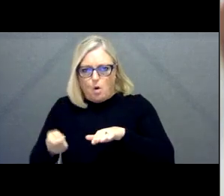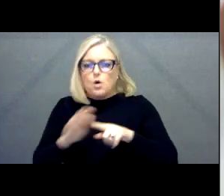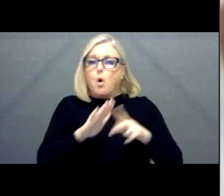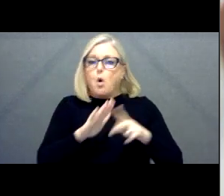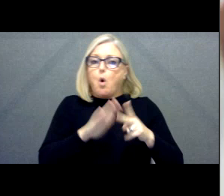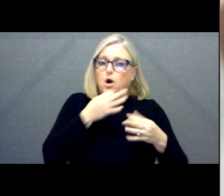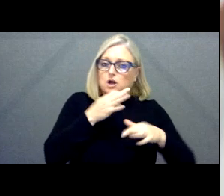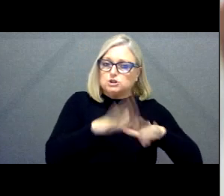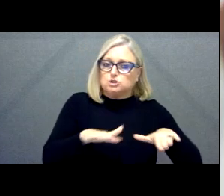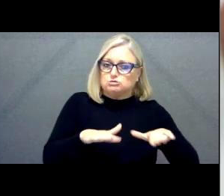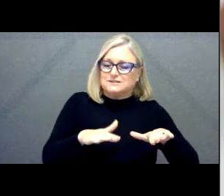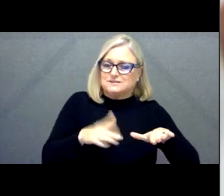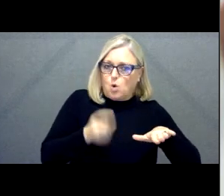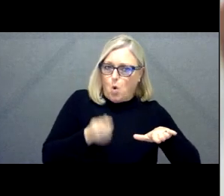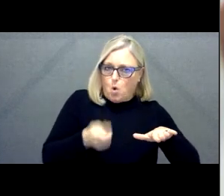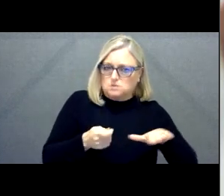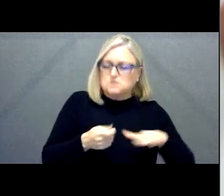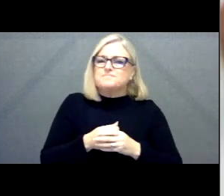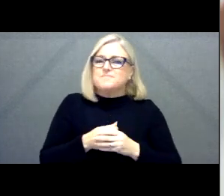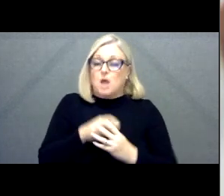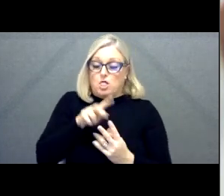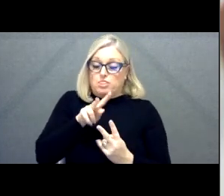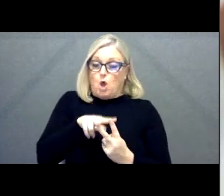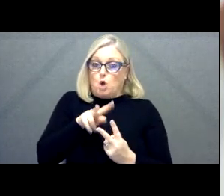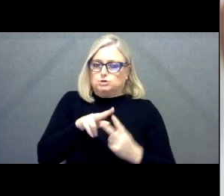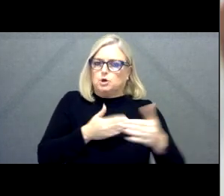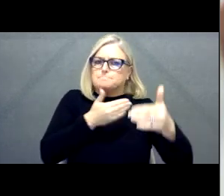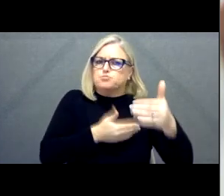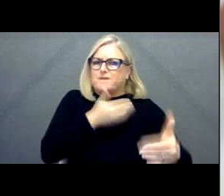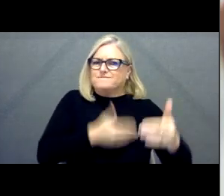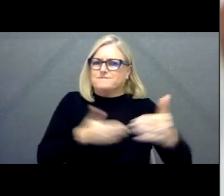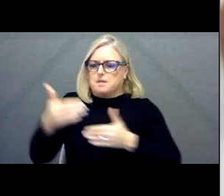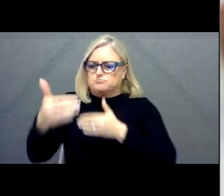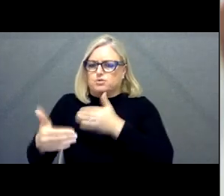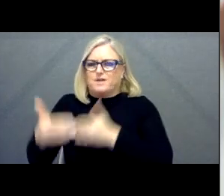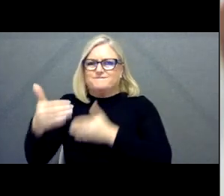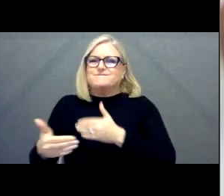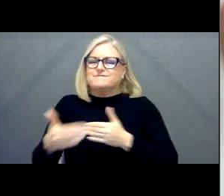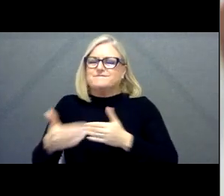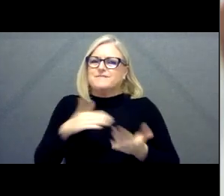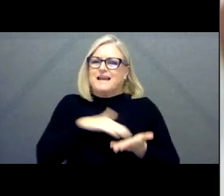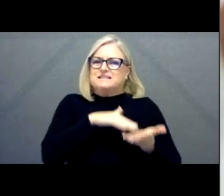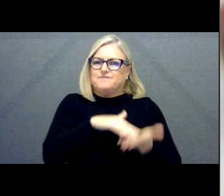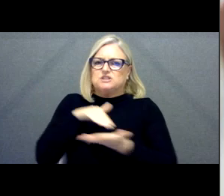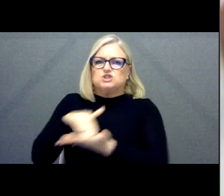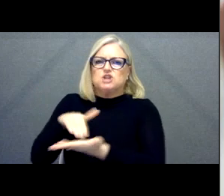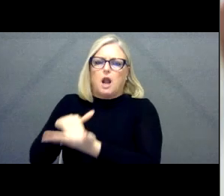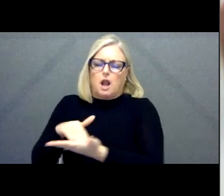intervention for people with substance use or substance use related offending um but that